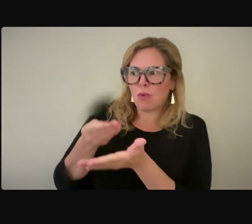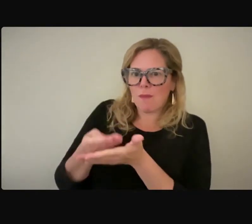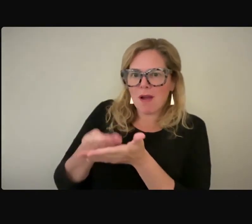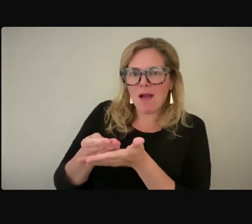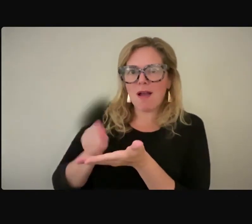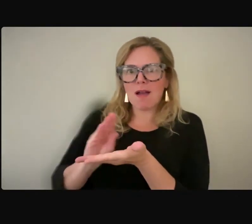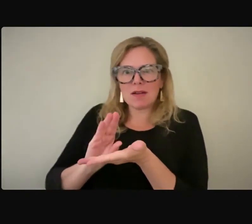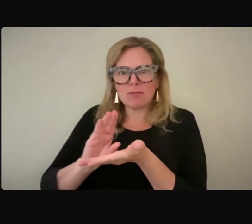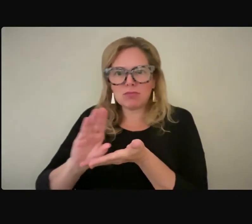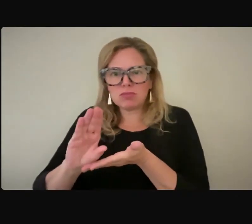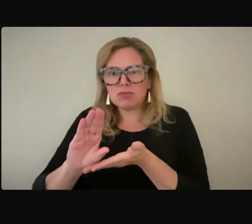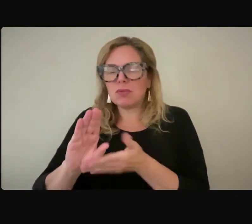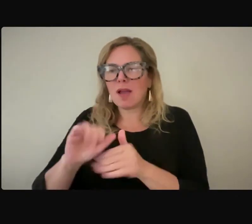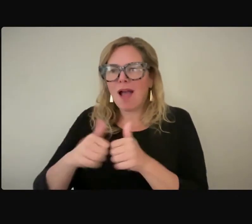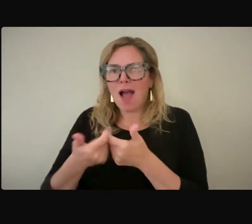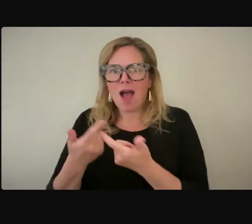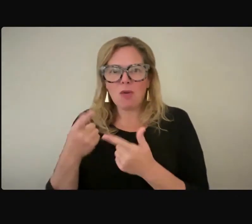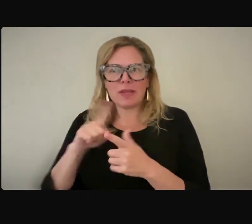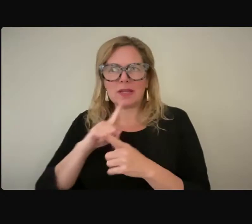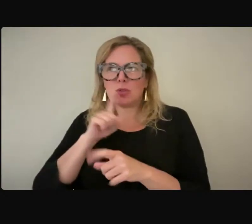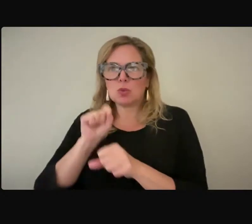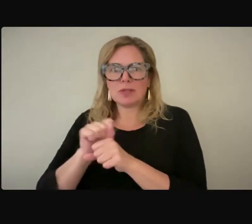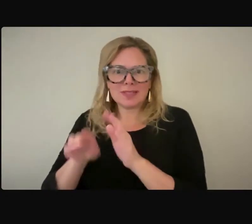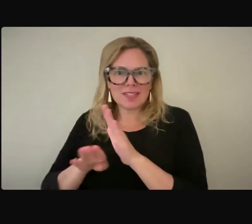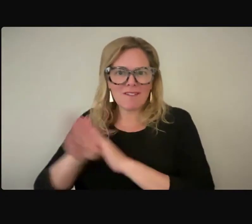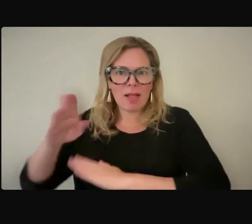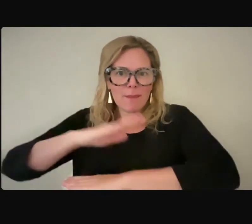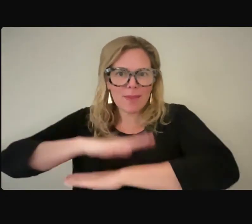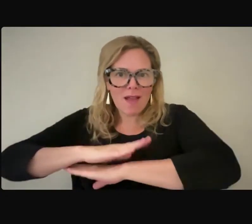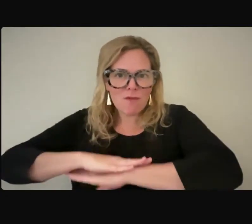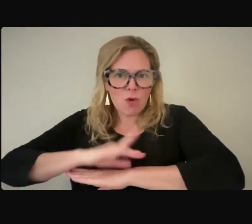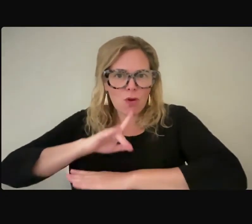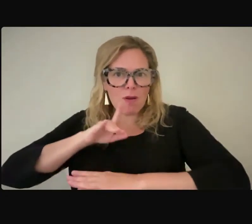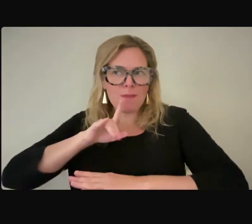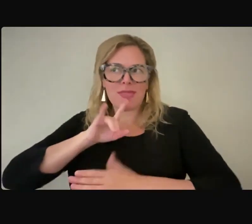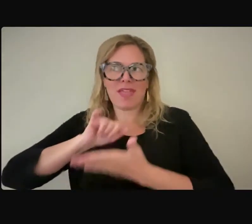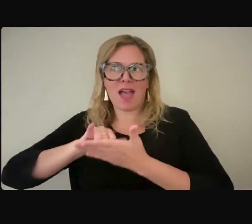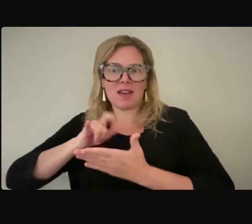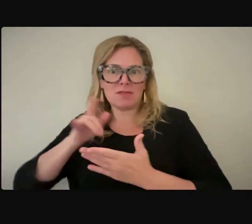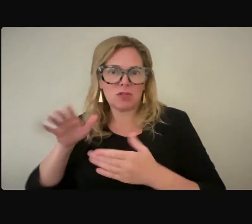of everybody. So, thank you for being so thoughtful and so collaborative in this